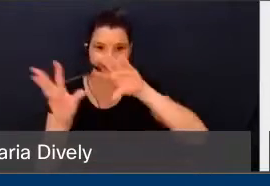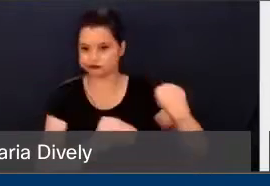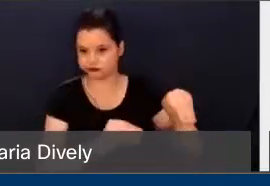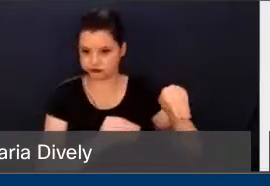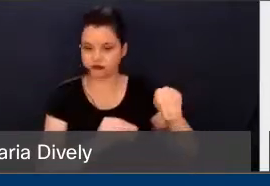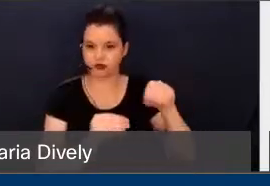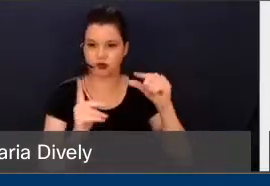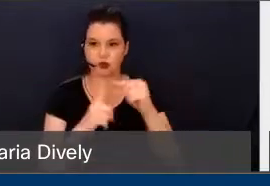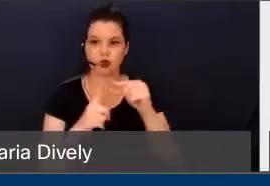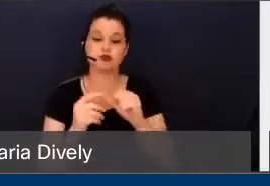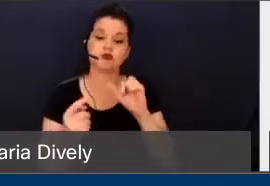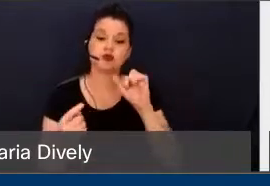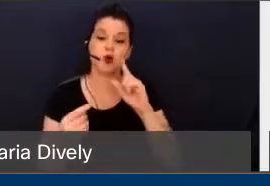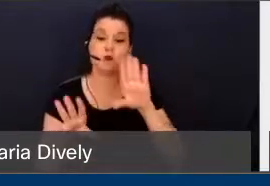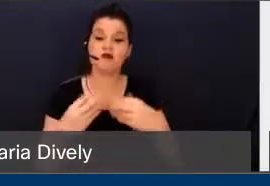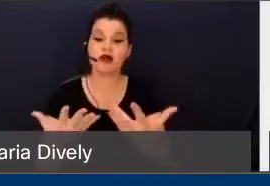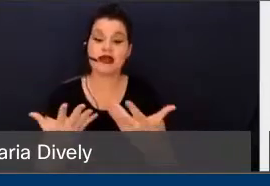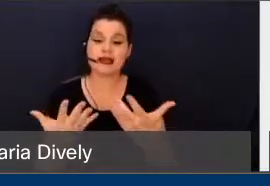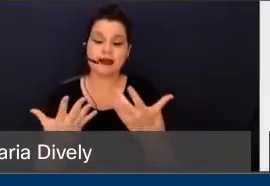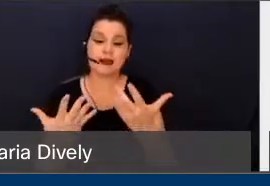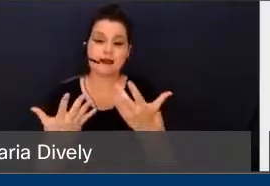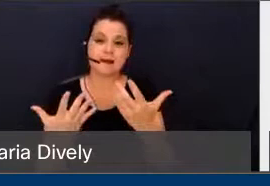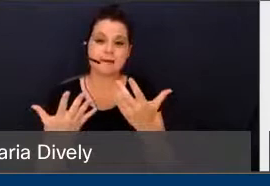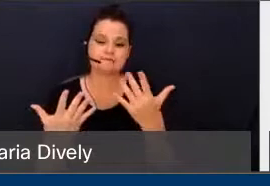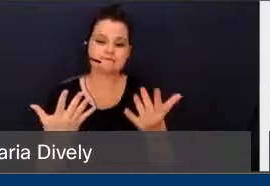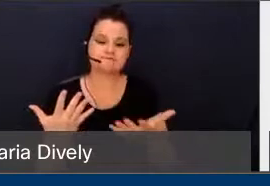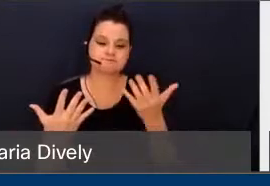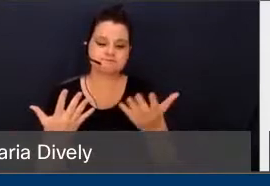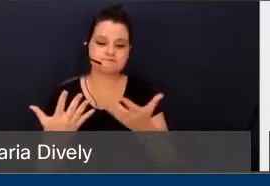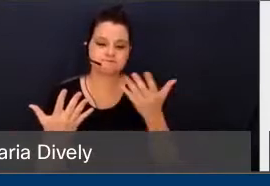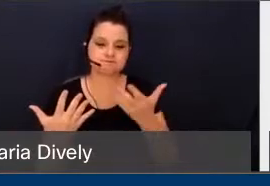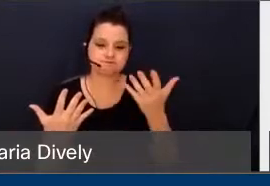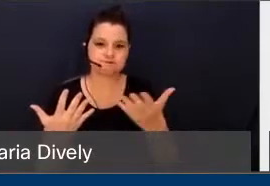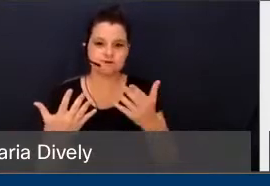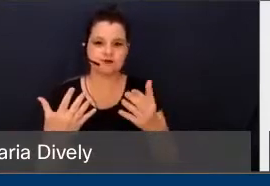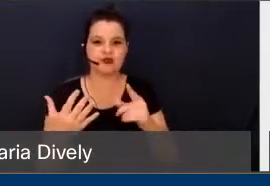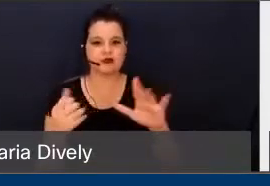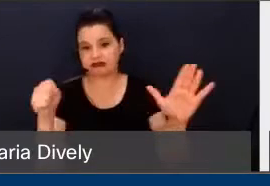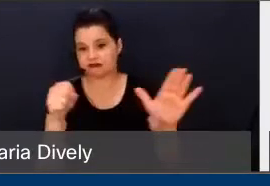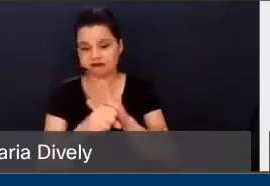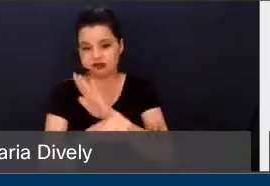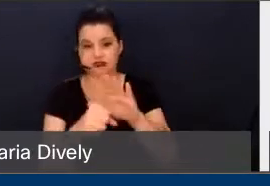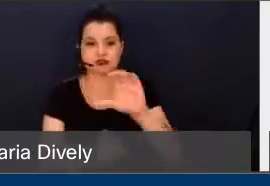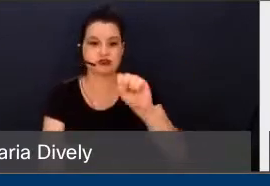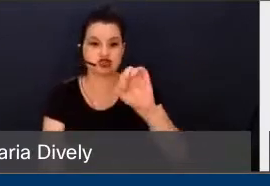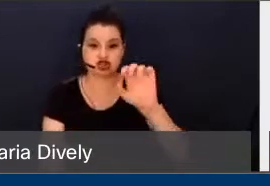Or um, providing of a um, a solid background to the words.